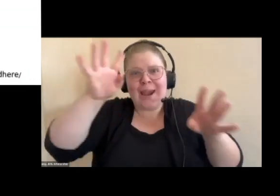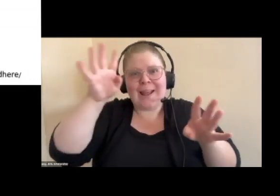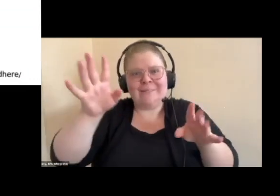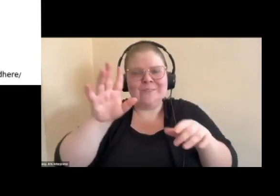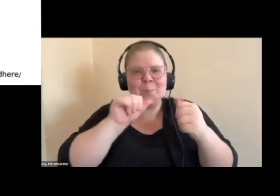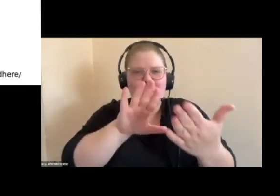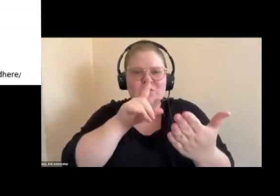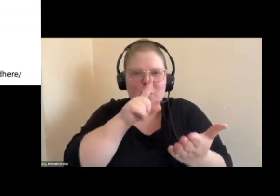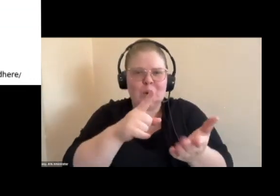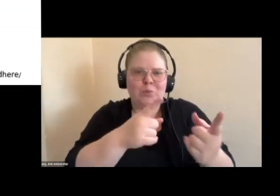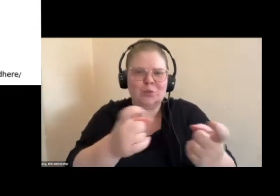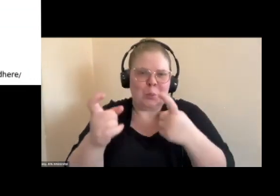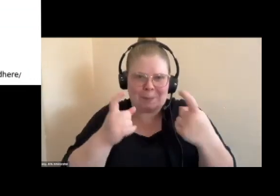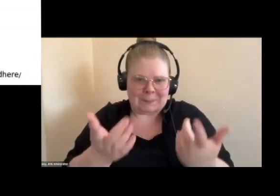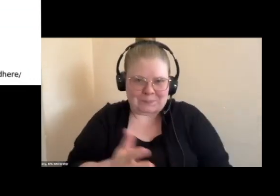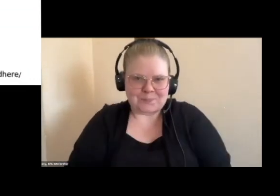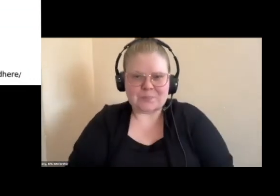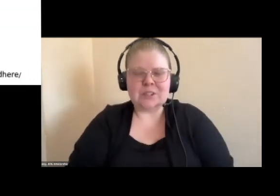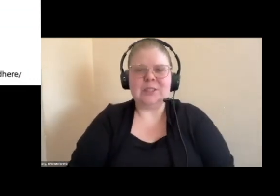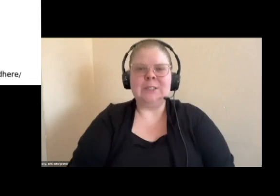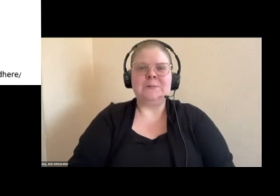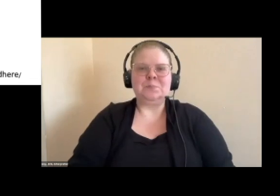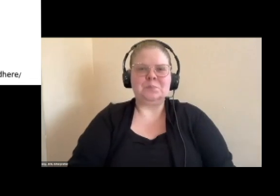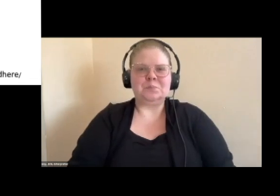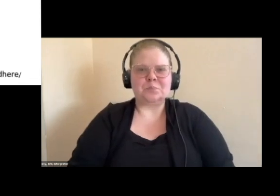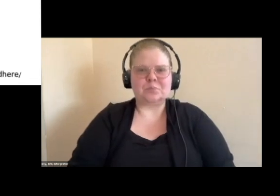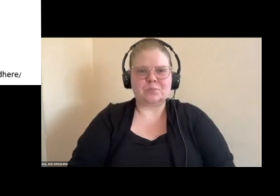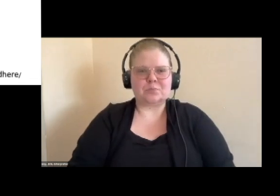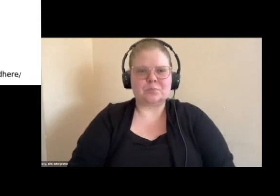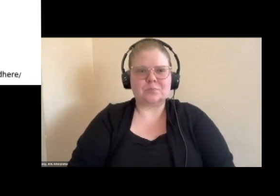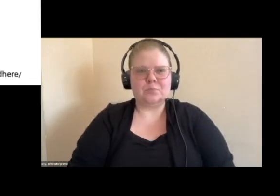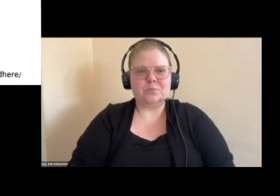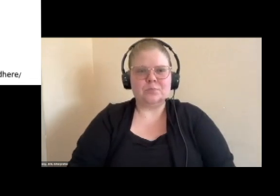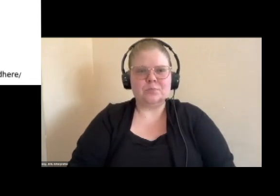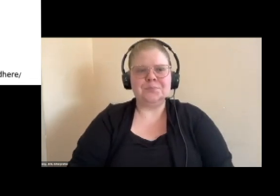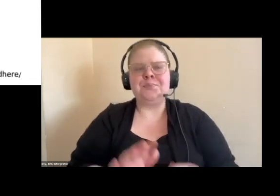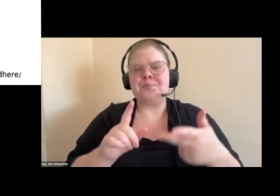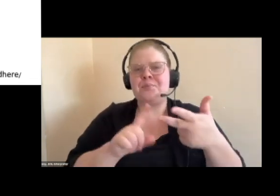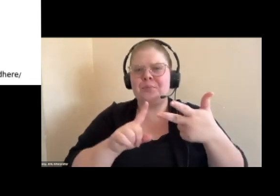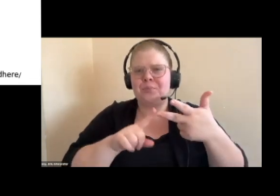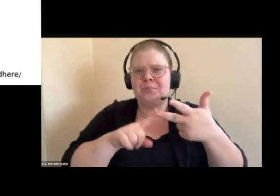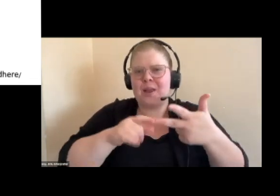The last study I wanted to highlight in our Equity Center's work